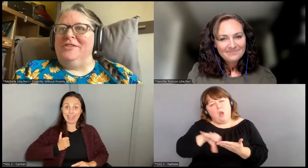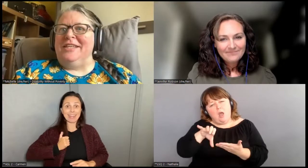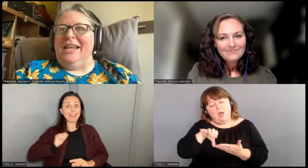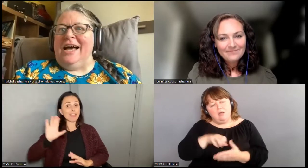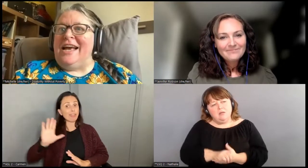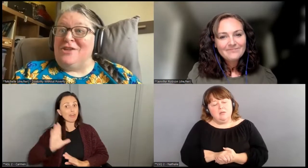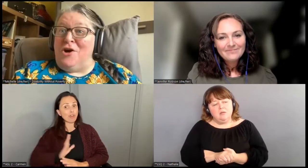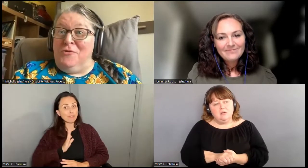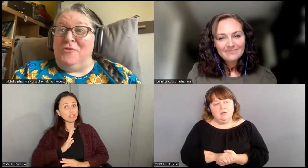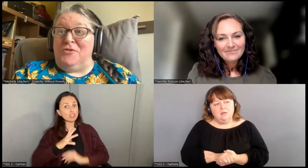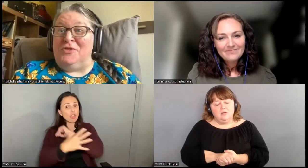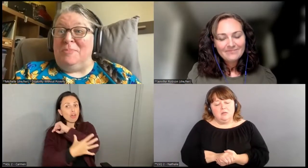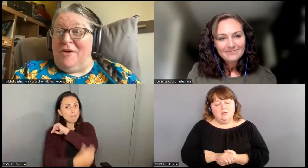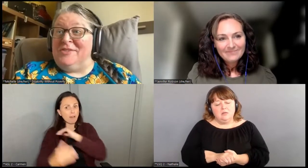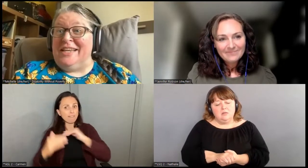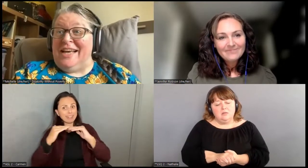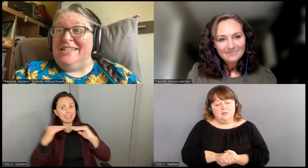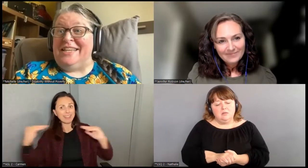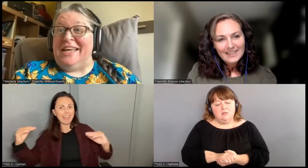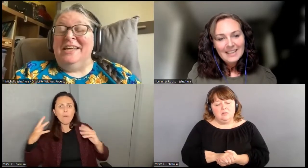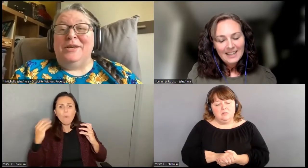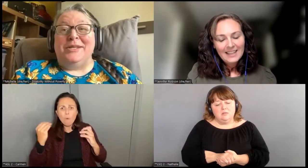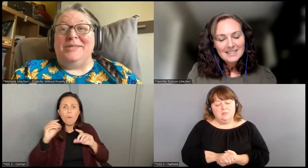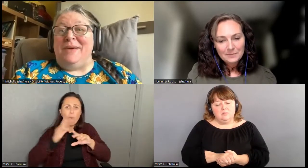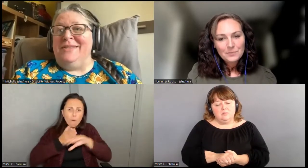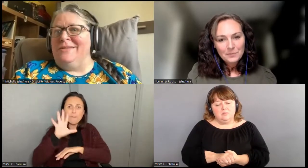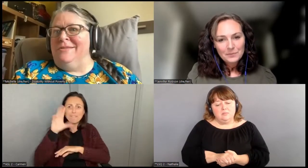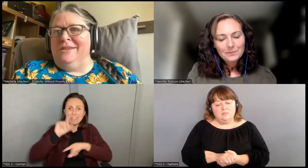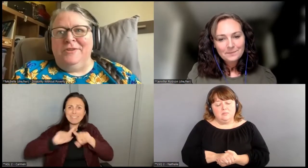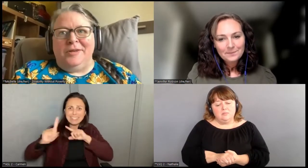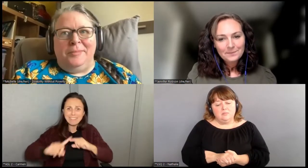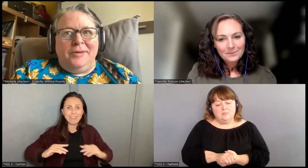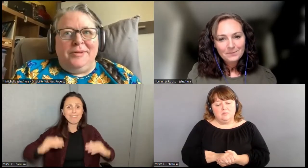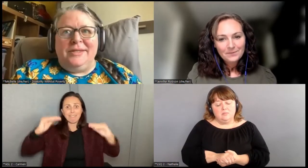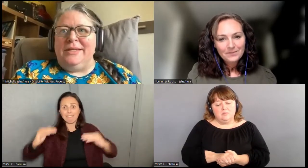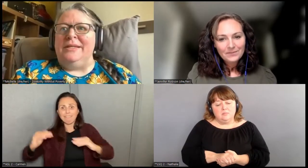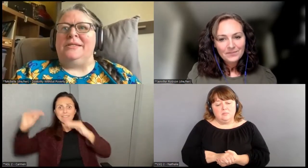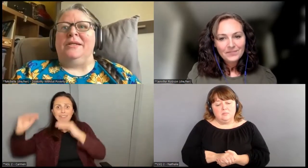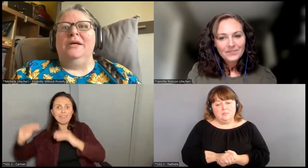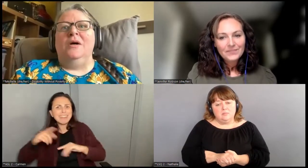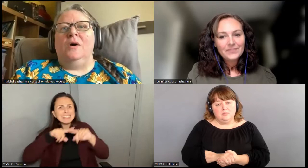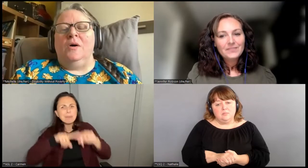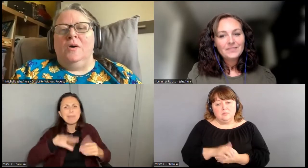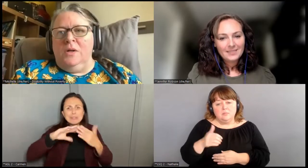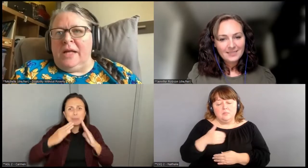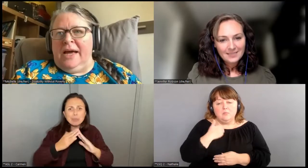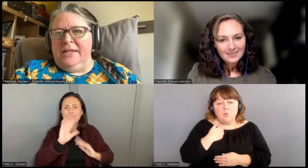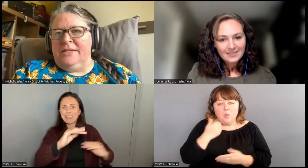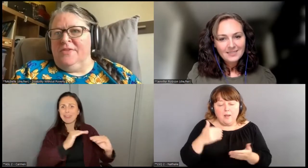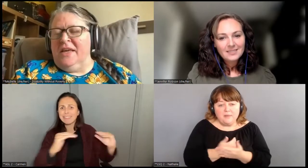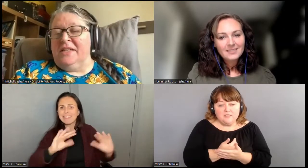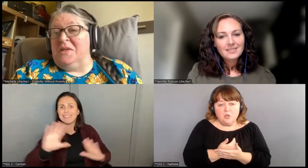LINE AS OVER 50 POVERTY LINES IN IT BASED ON DIFFERENT COMMUNITIES AND ALL KIND OF THINGS.